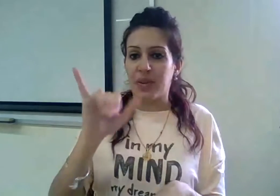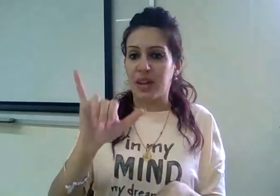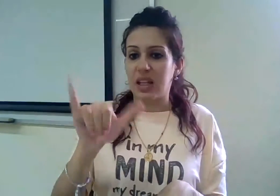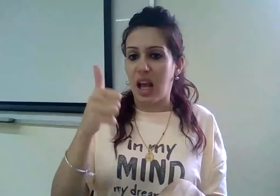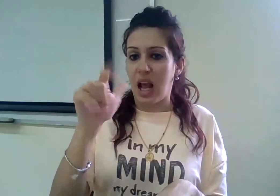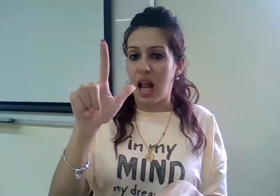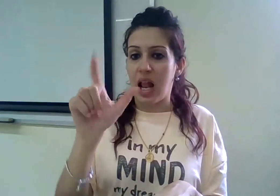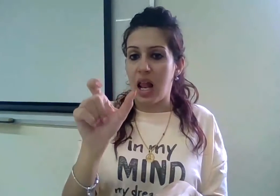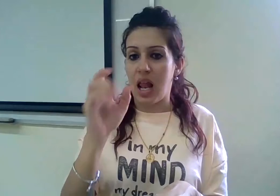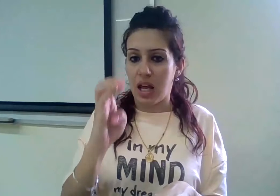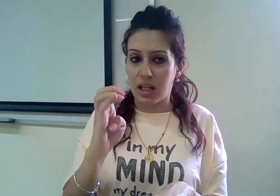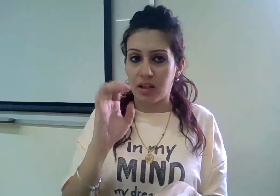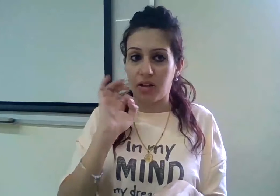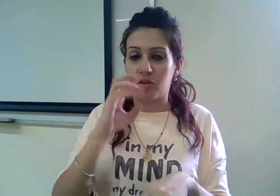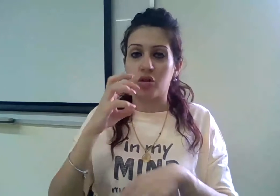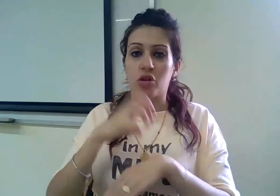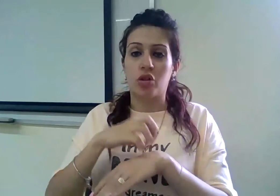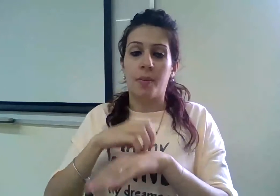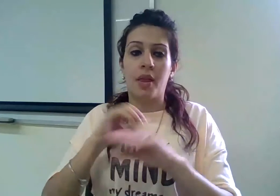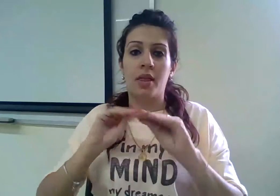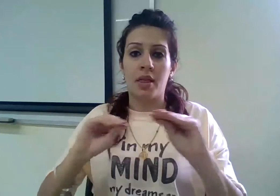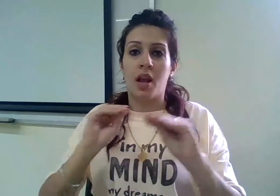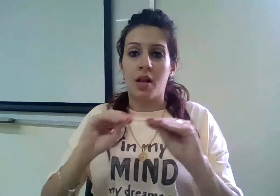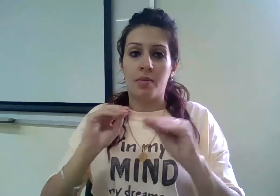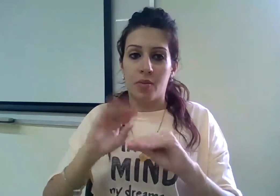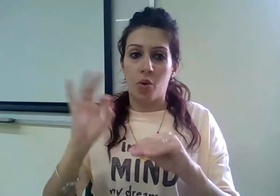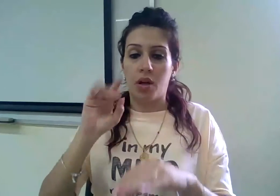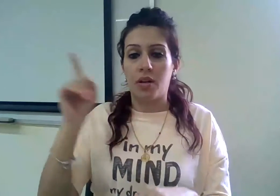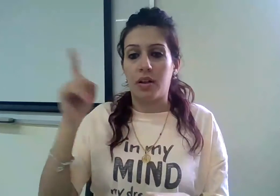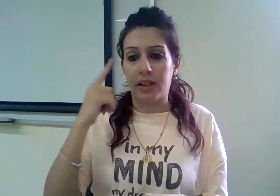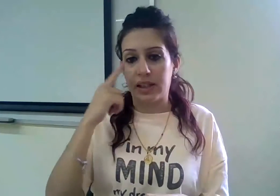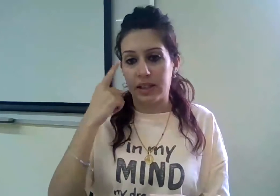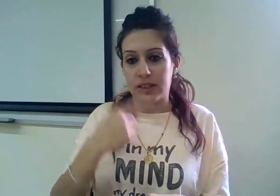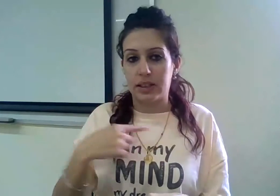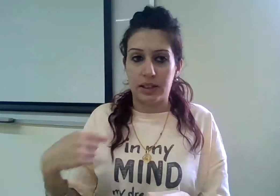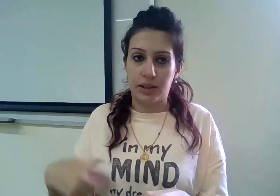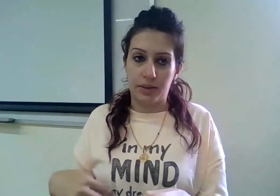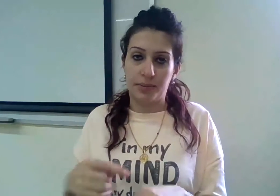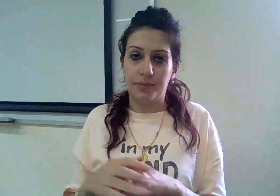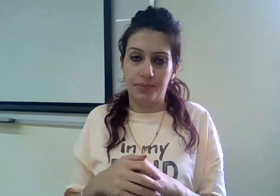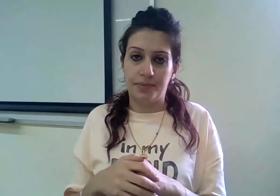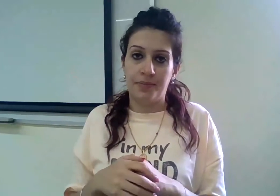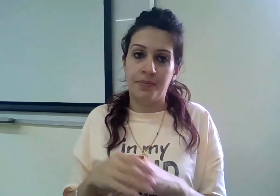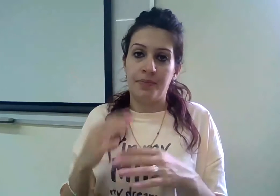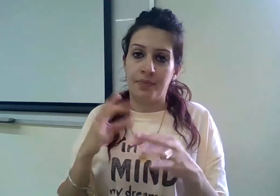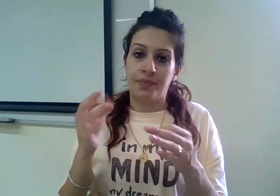of Education in Taiwan, working for the voluntarily services overseas. Great to see you both again.